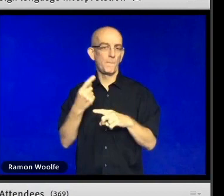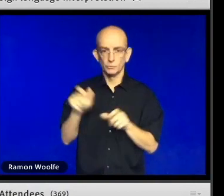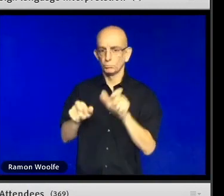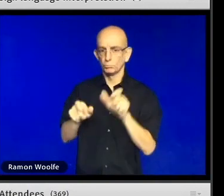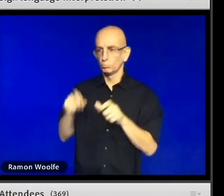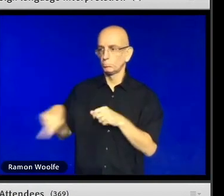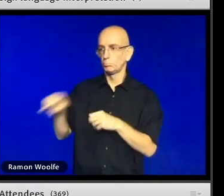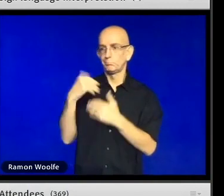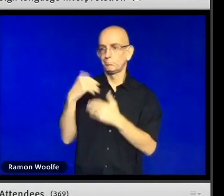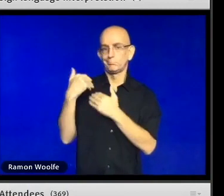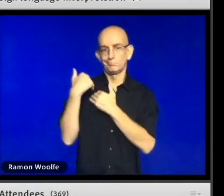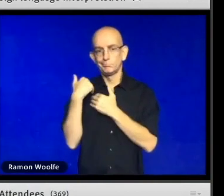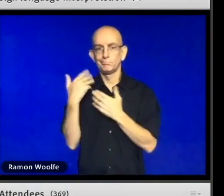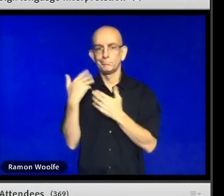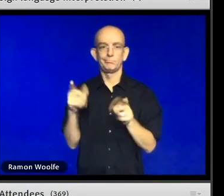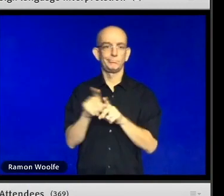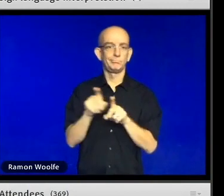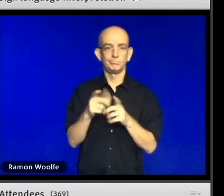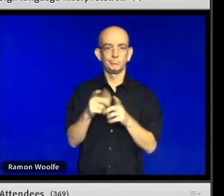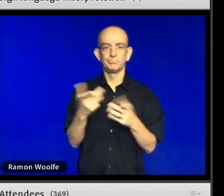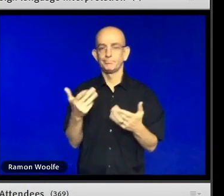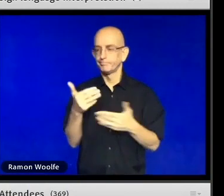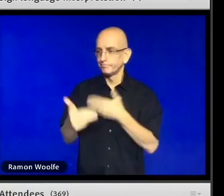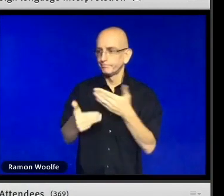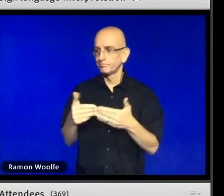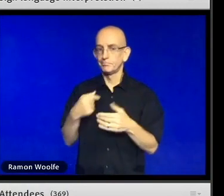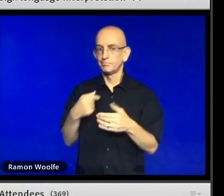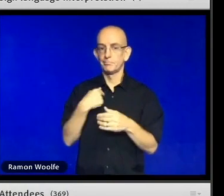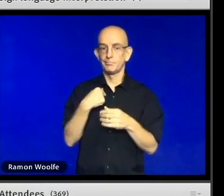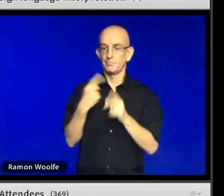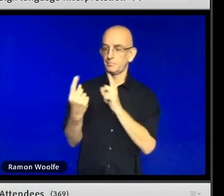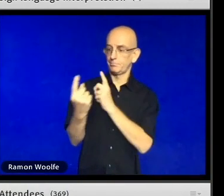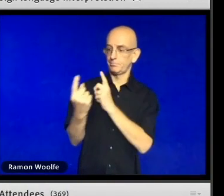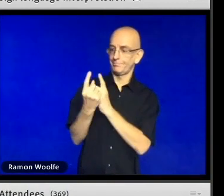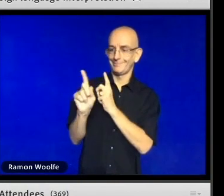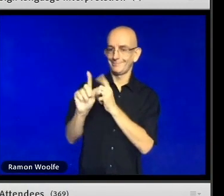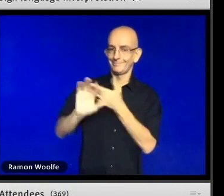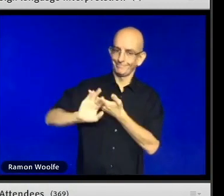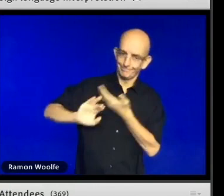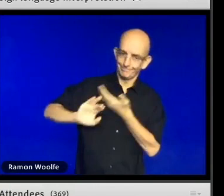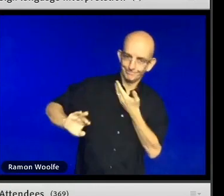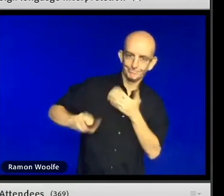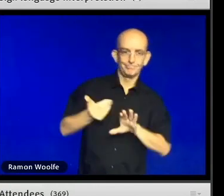even be for people who are currently experiencing can be difficult to take some